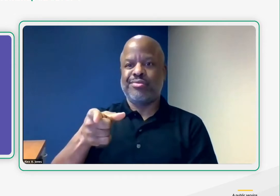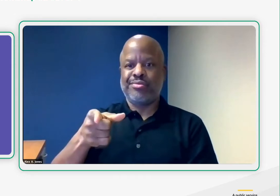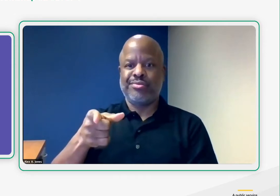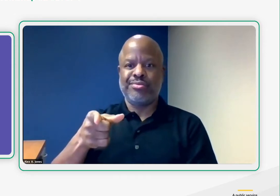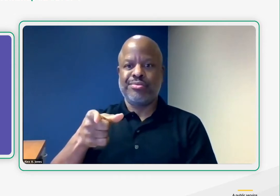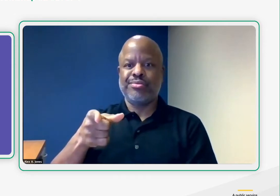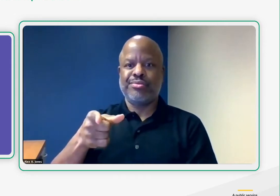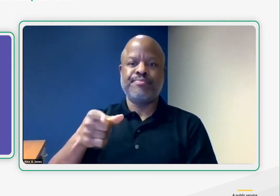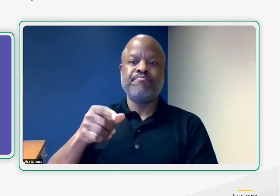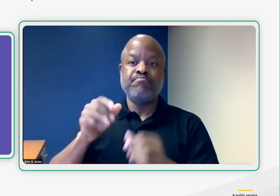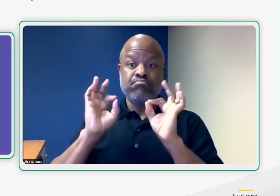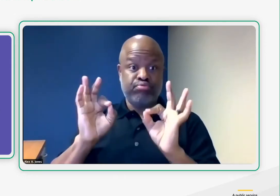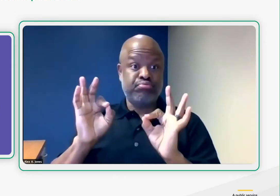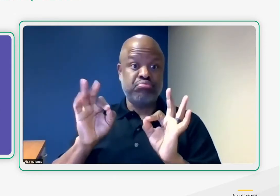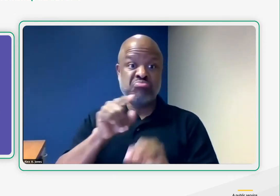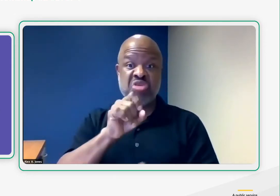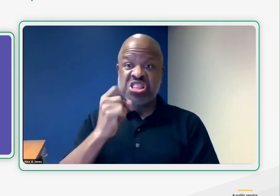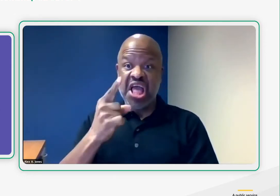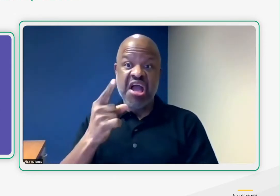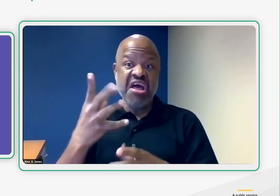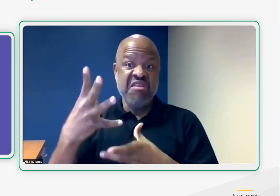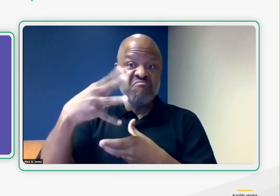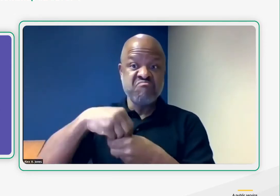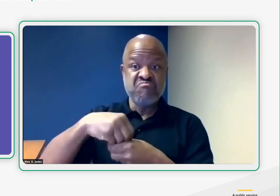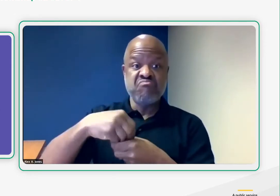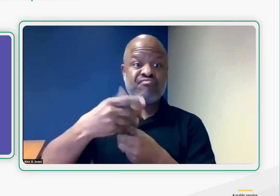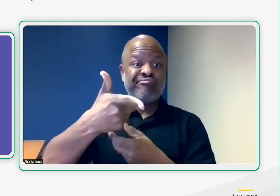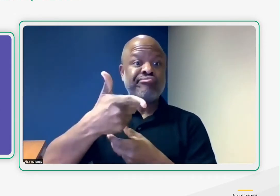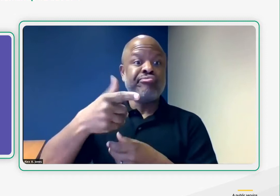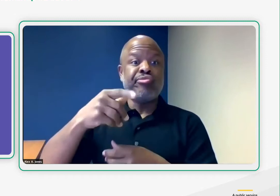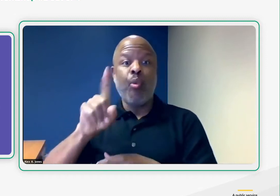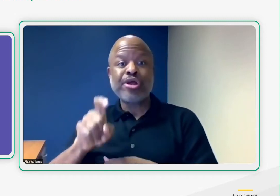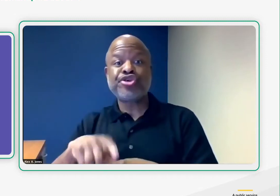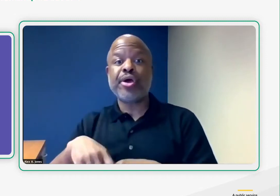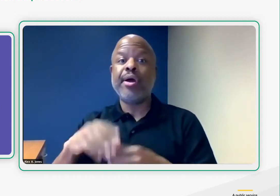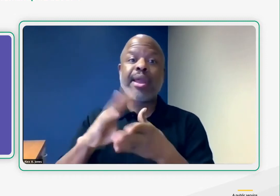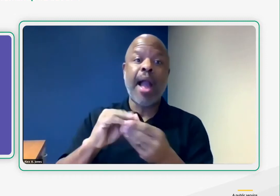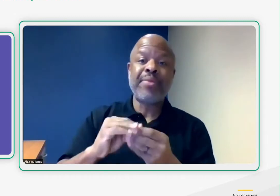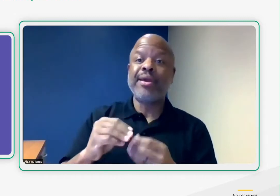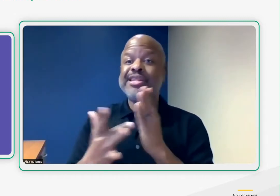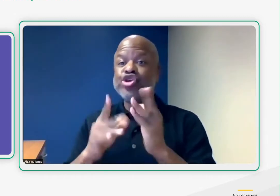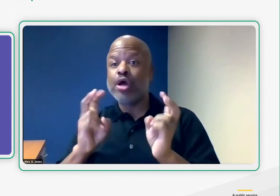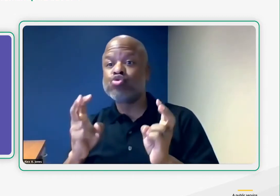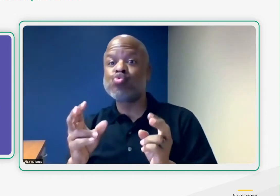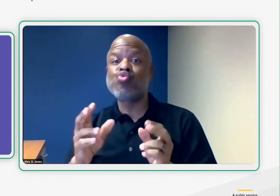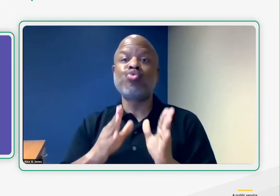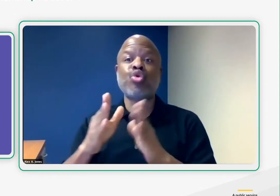This will make sure that they are prioritized and included. You can include questions, comments, issues, again, in both.